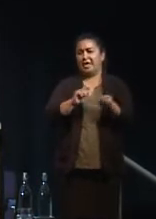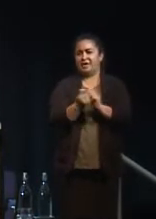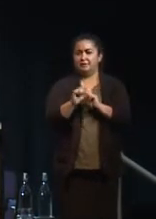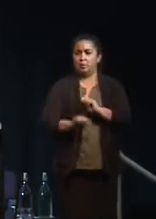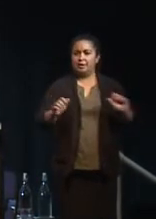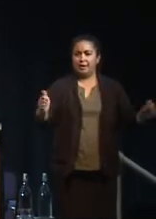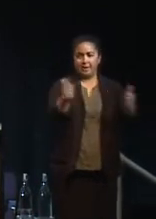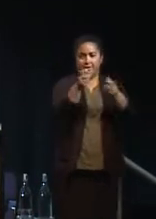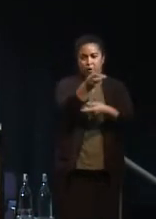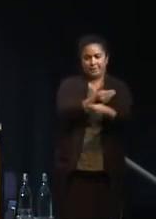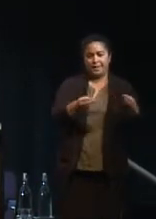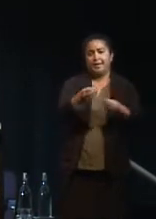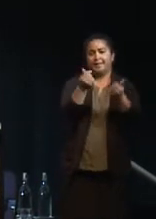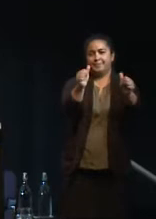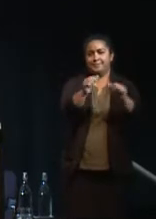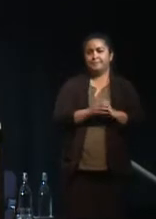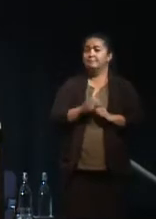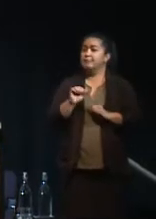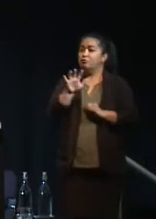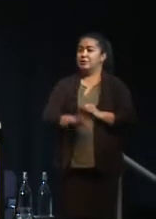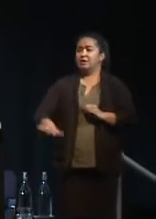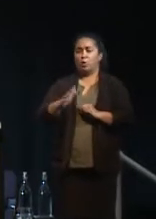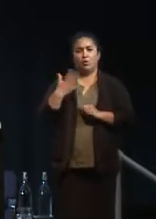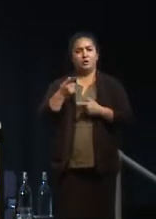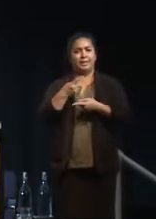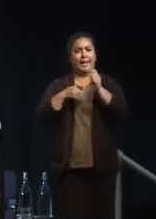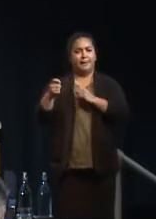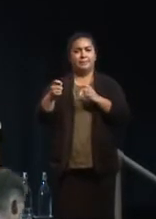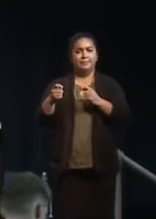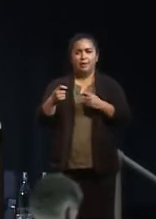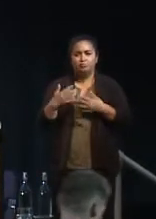Taranaki's economy. As a region we want to be proactive about this transition, which